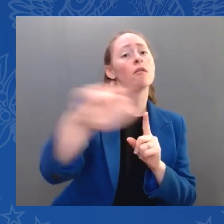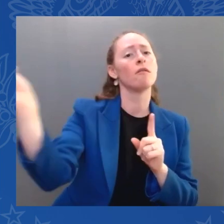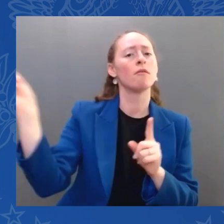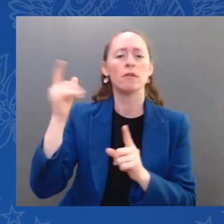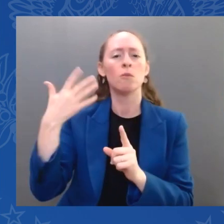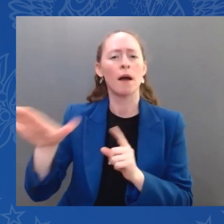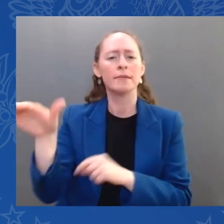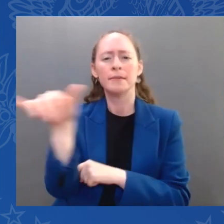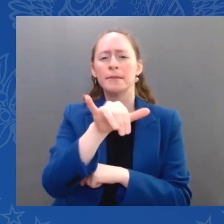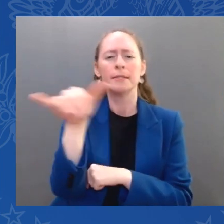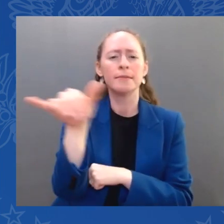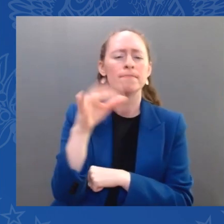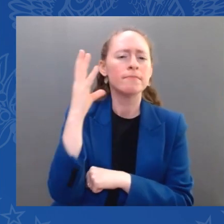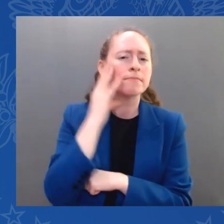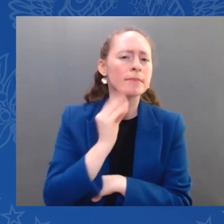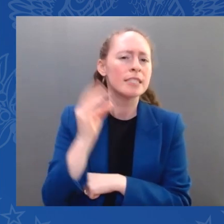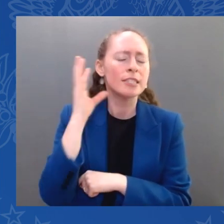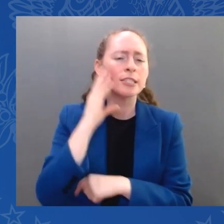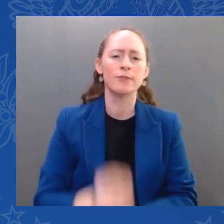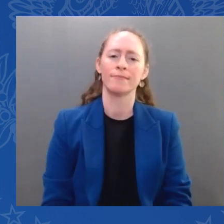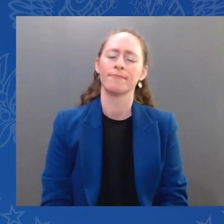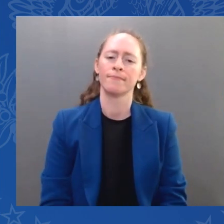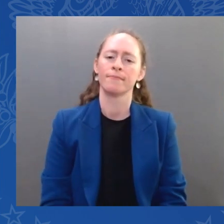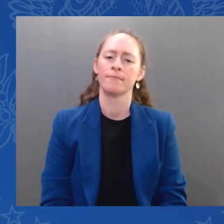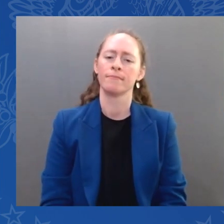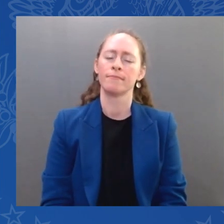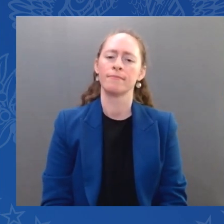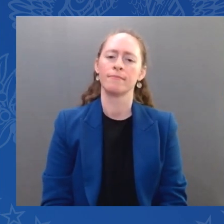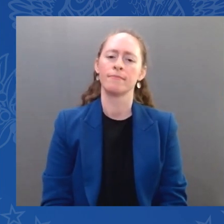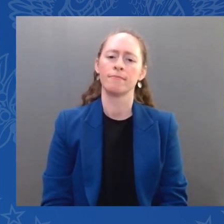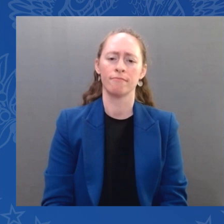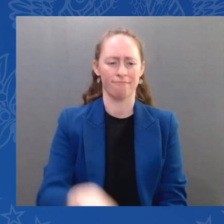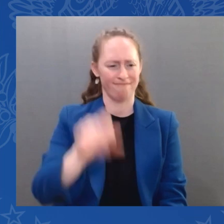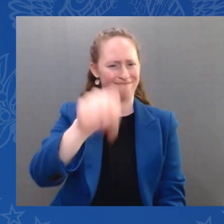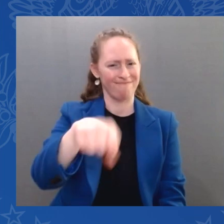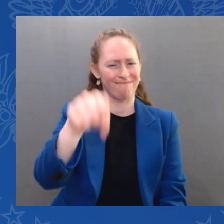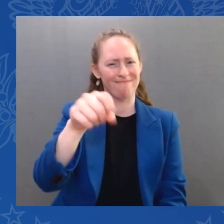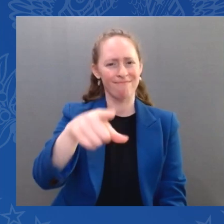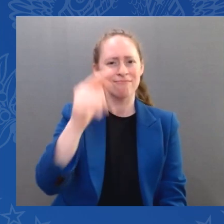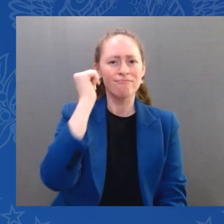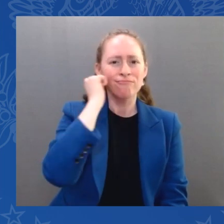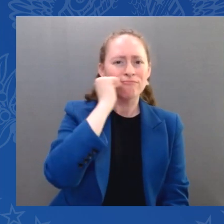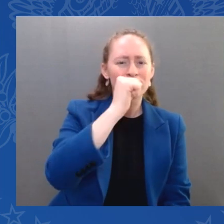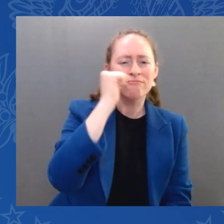that this has taken too long, with too much of a trail of bloodshed and carnage.